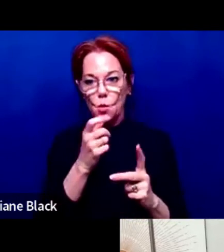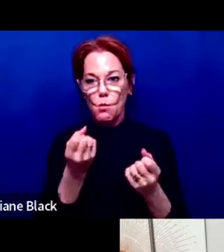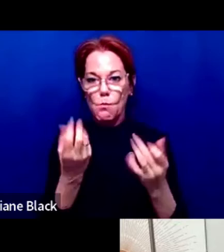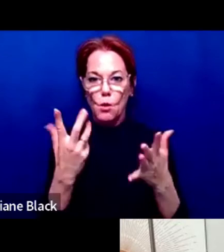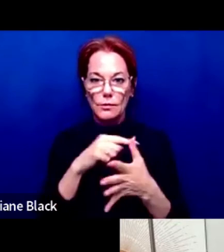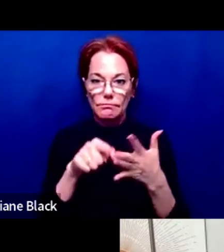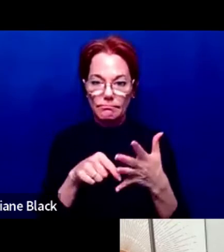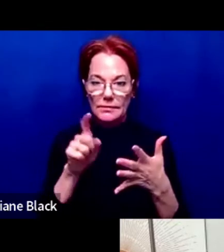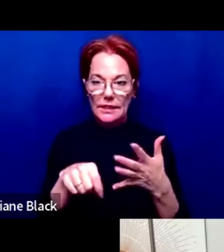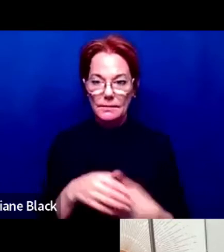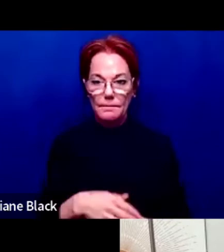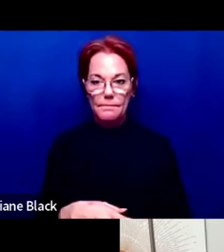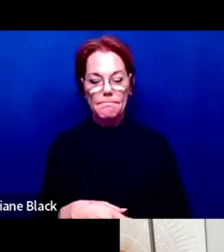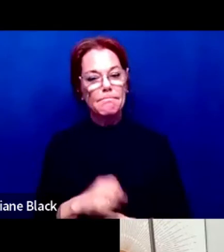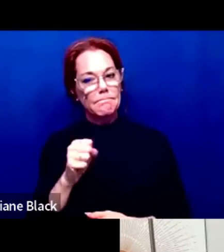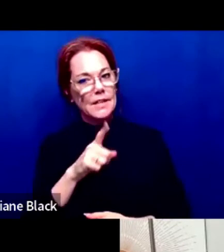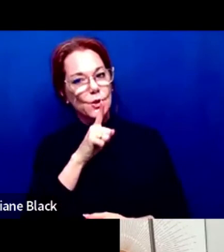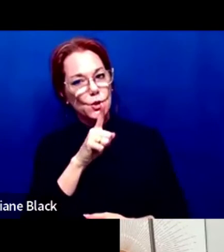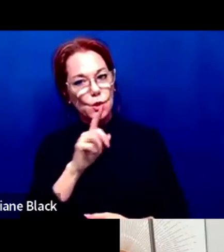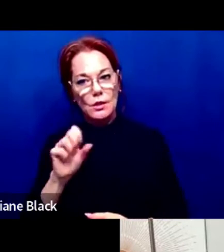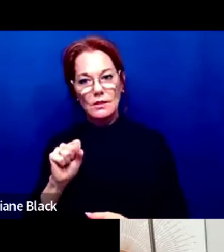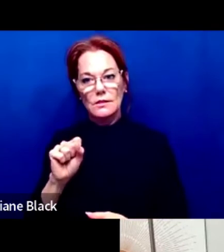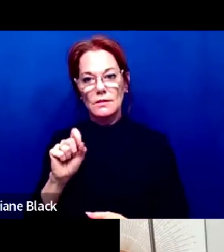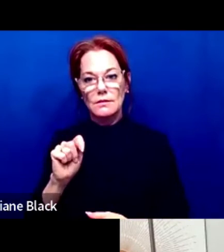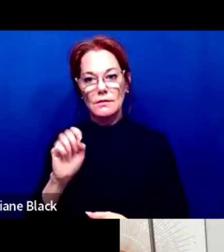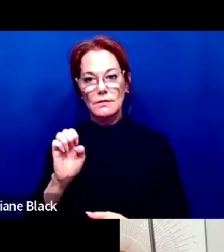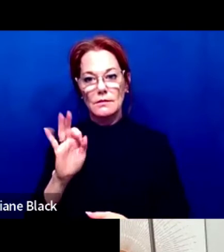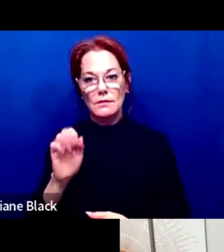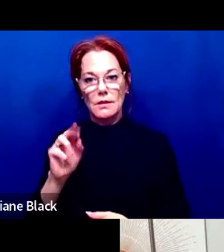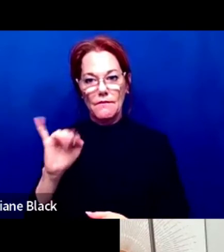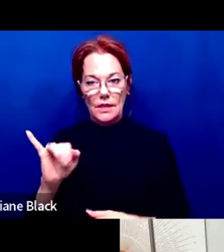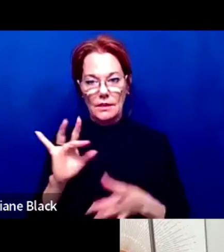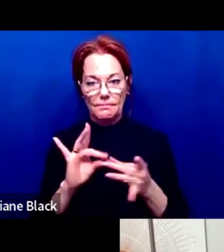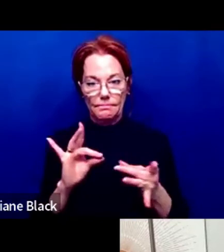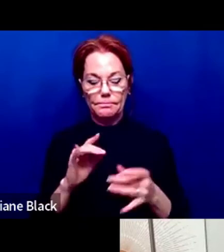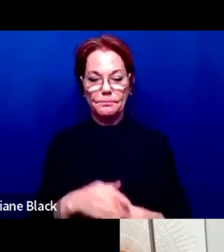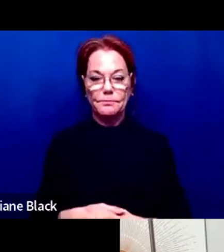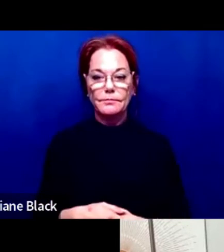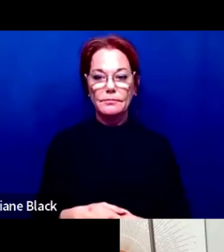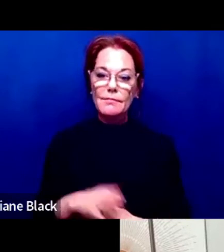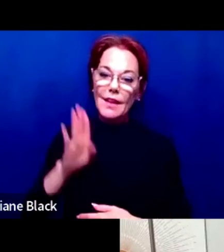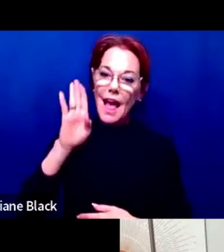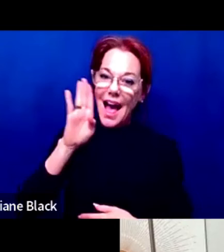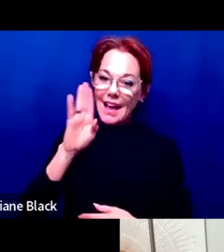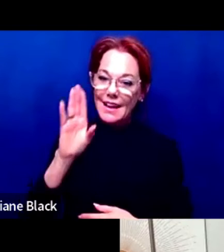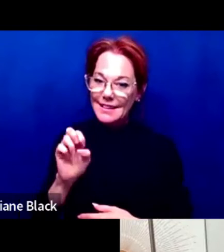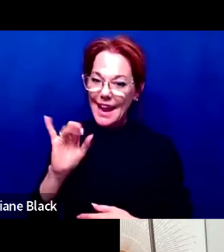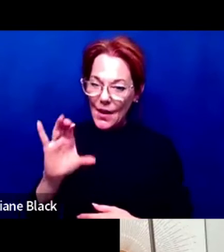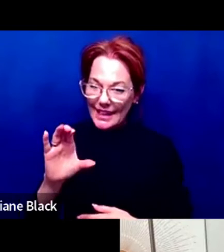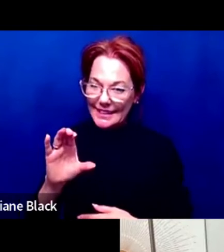Thanks, Becky. appreciate being here today. So I think Hi, Eric, by the way, thank you very much